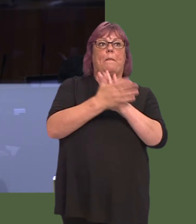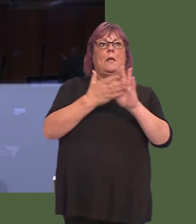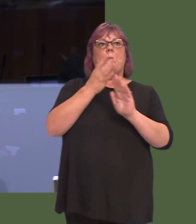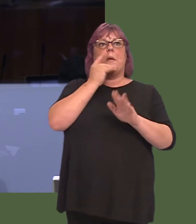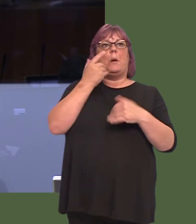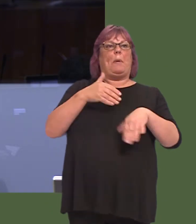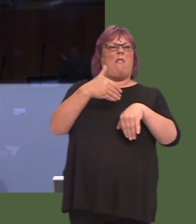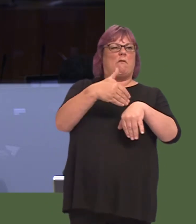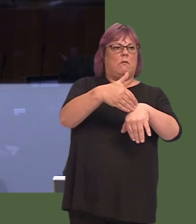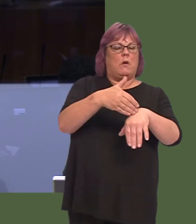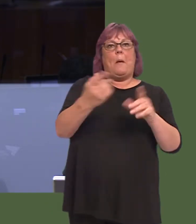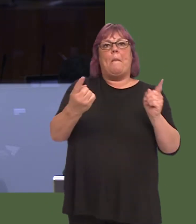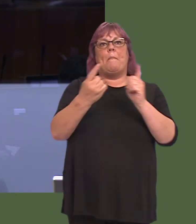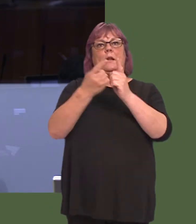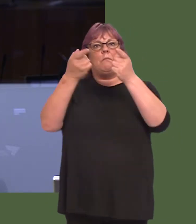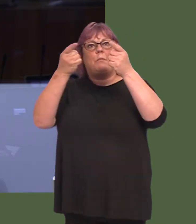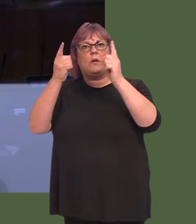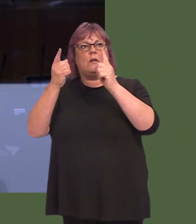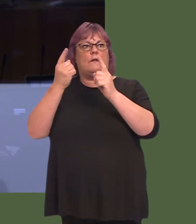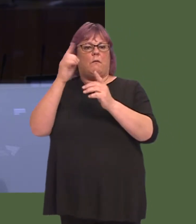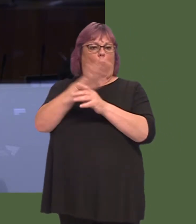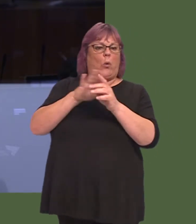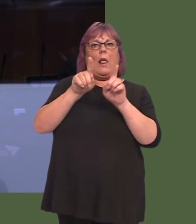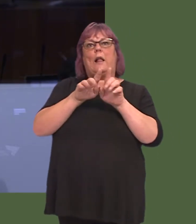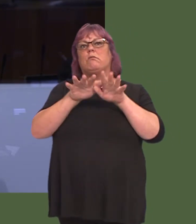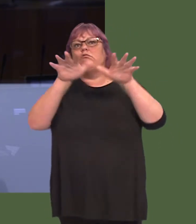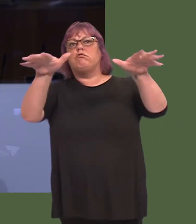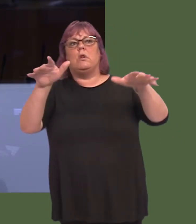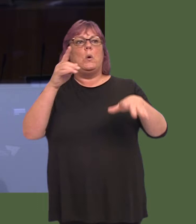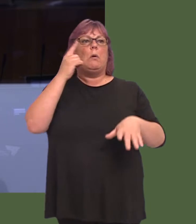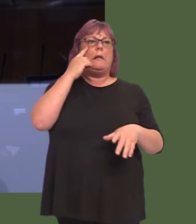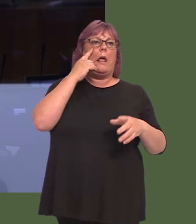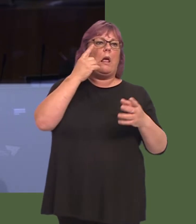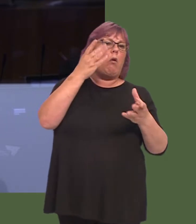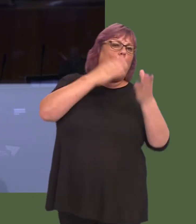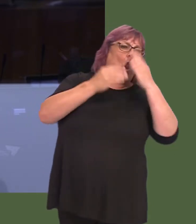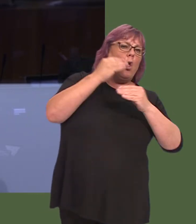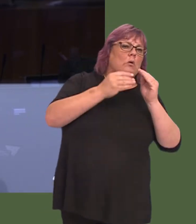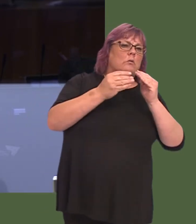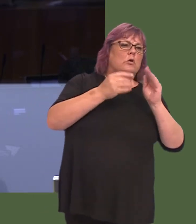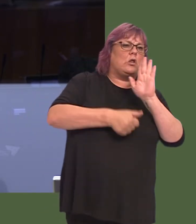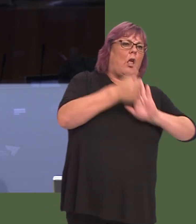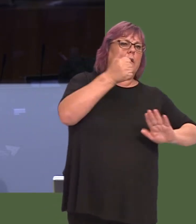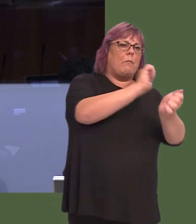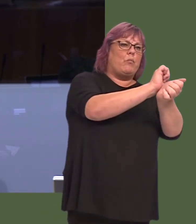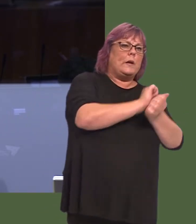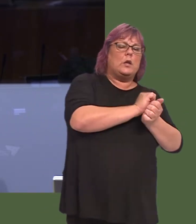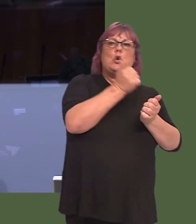employers, both local and from further afield, to see how they could best apply valuable skills that they picked up whilst in prison.